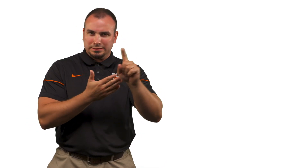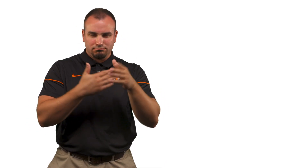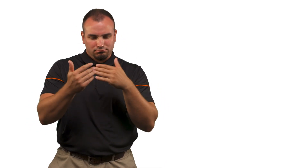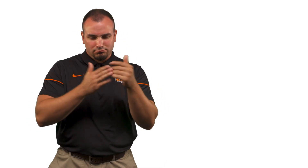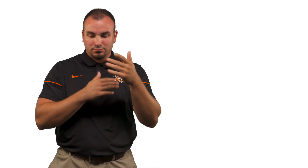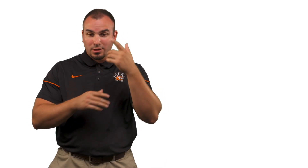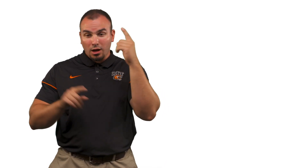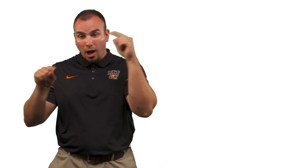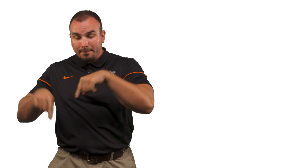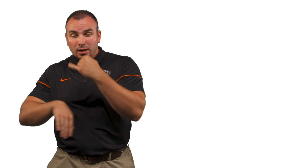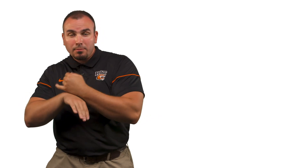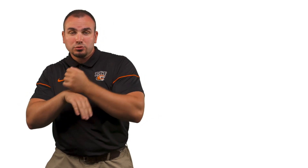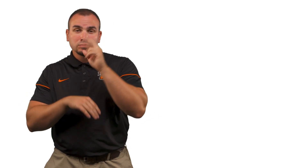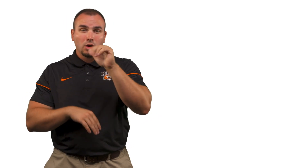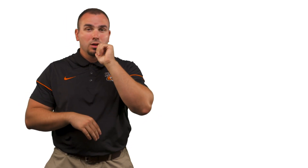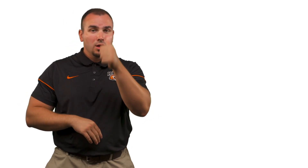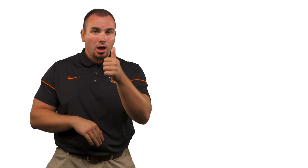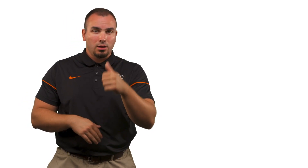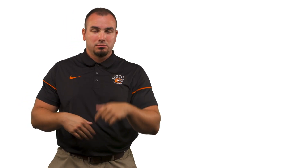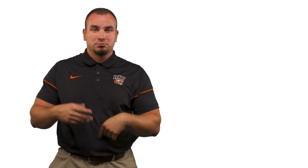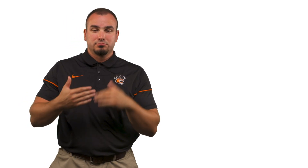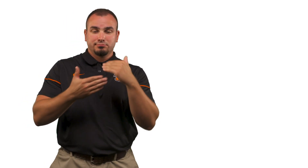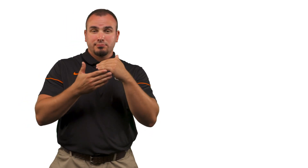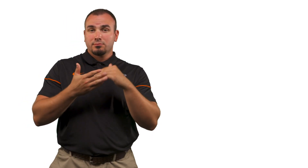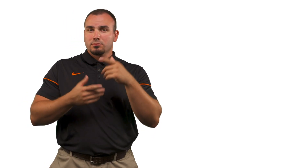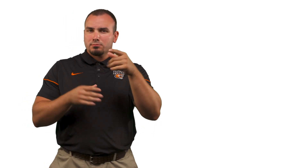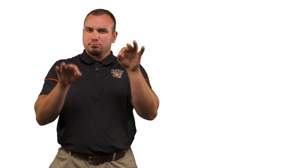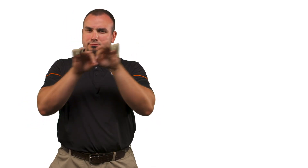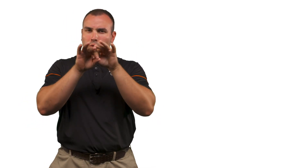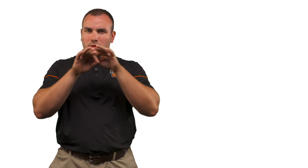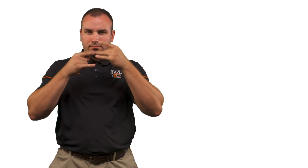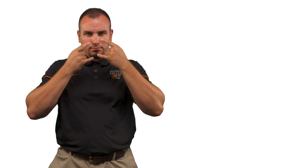days a week, whether or not you are coming to campus.